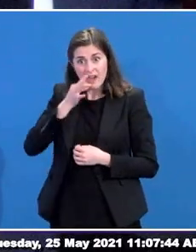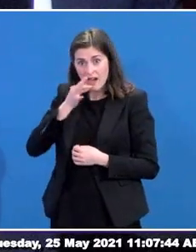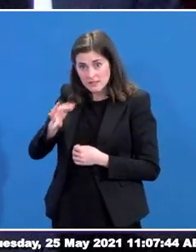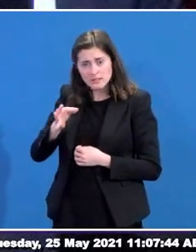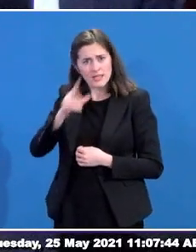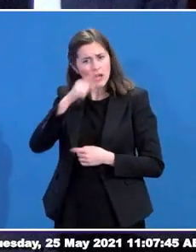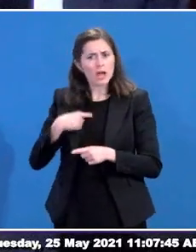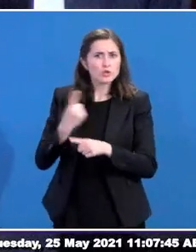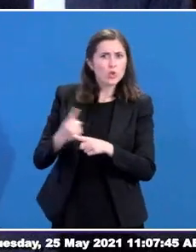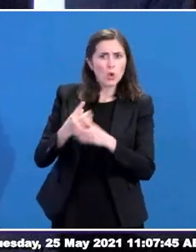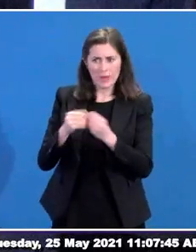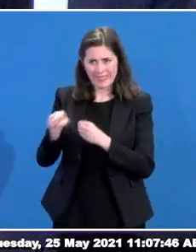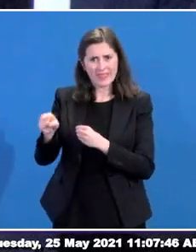I was allowed to tell her things